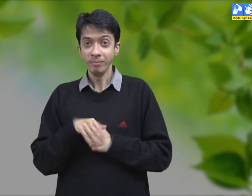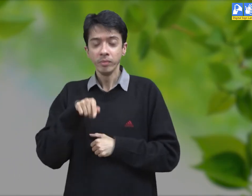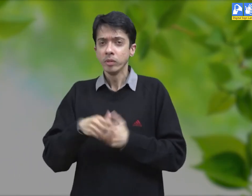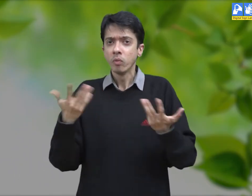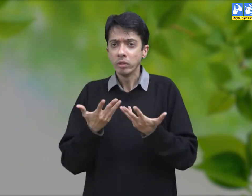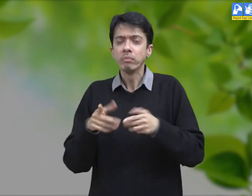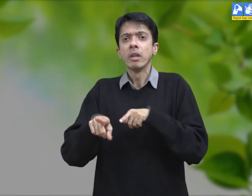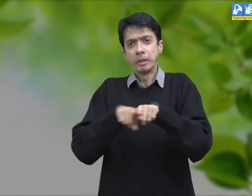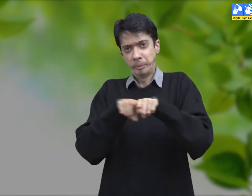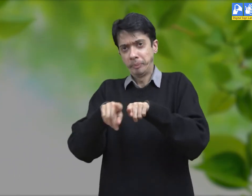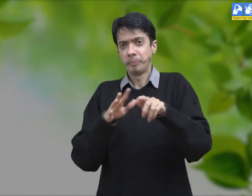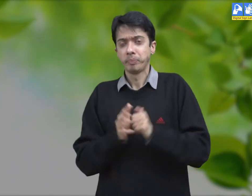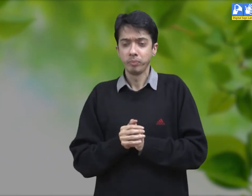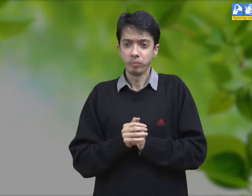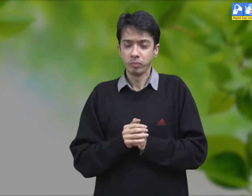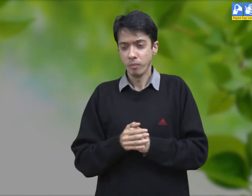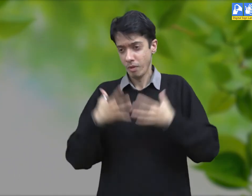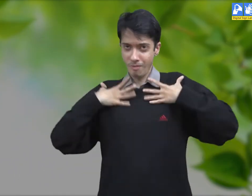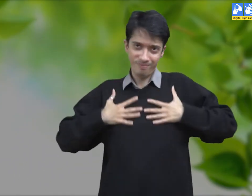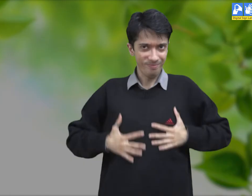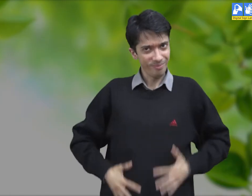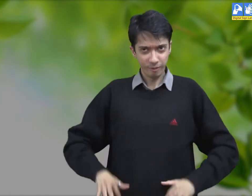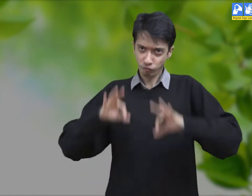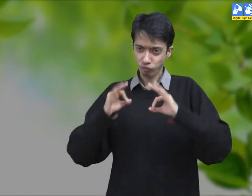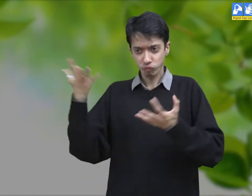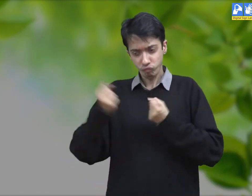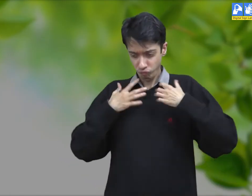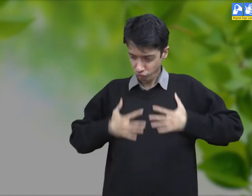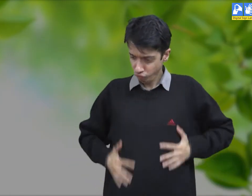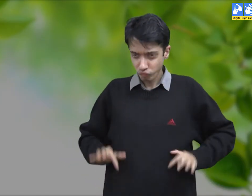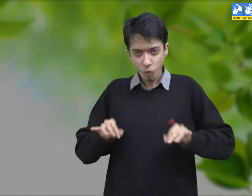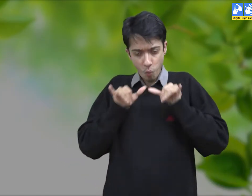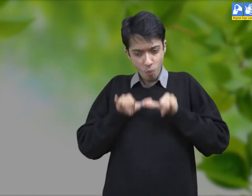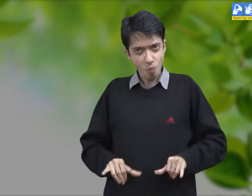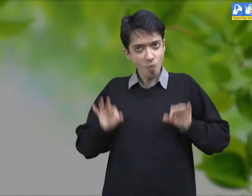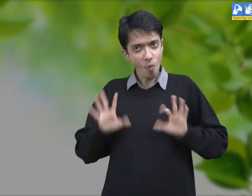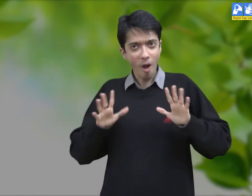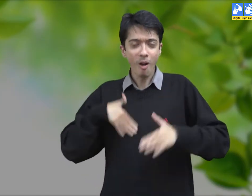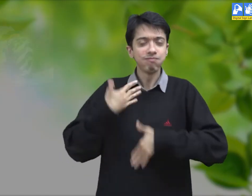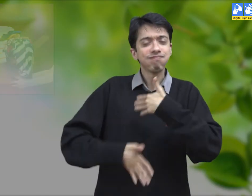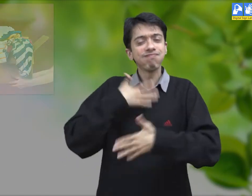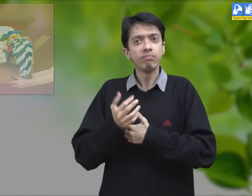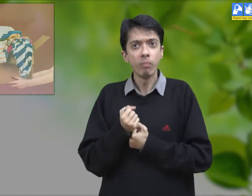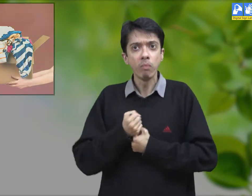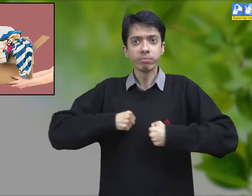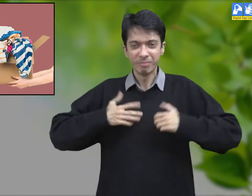Let's see how we can reuse any material. For example, we buy clothes for us and they are perfectly fit.